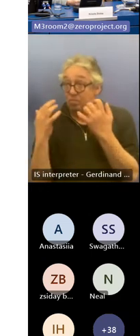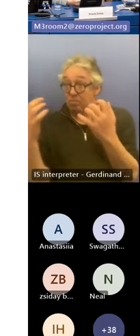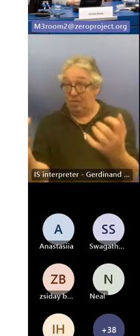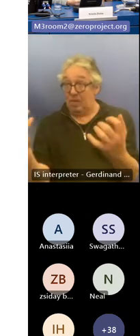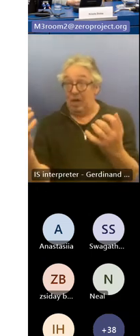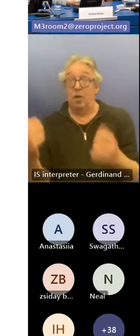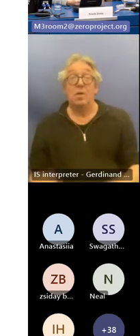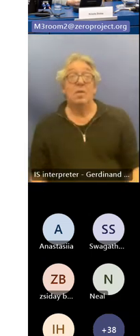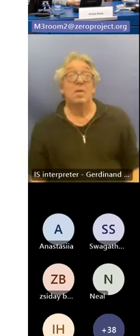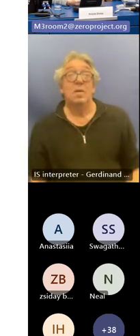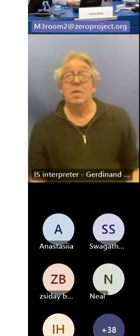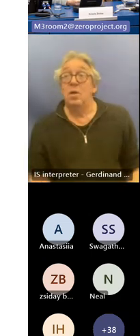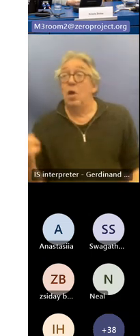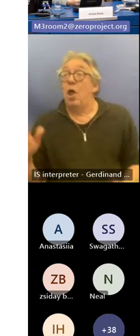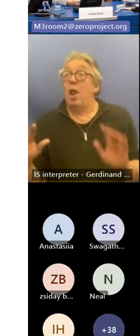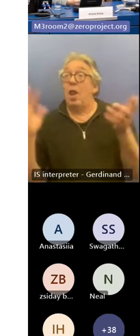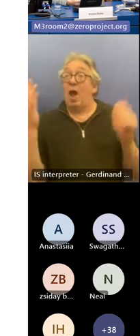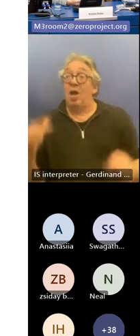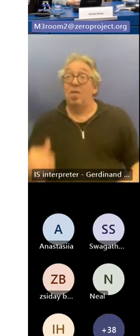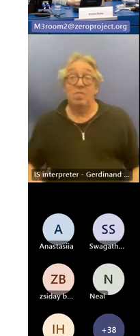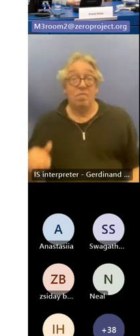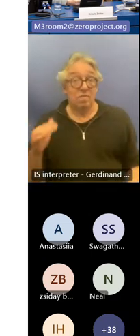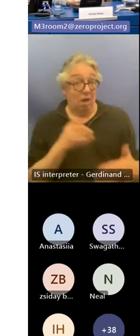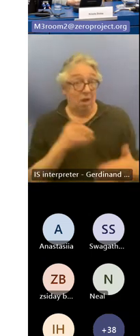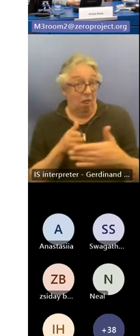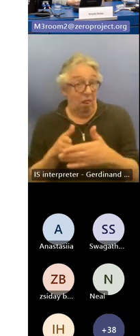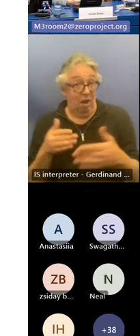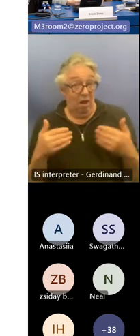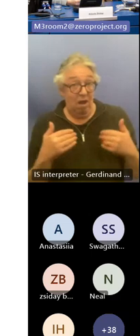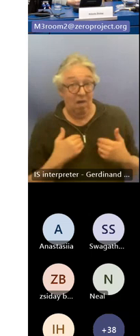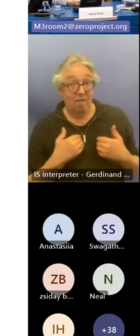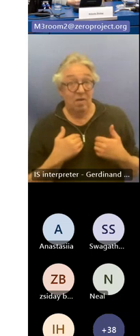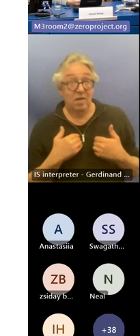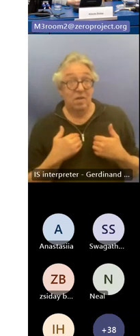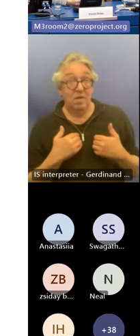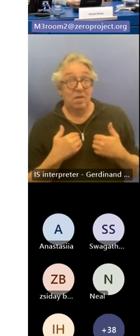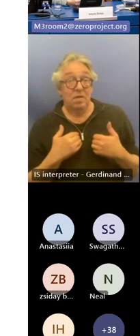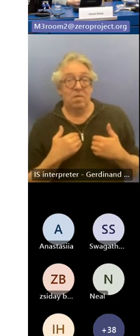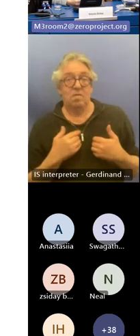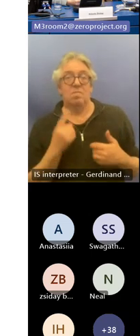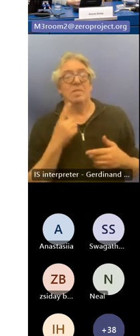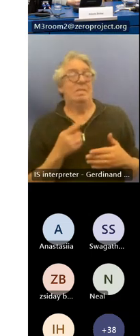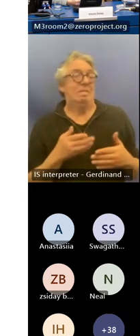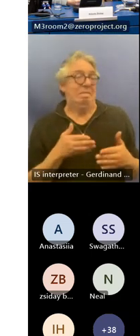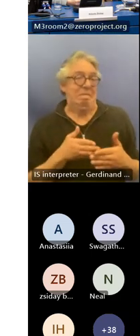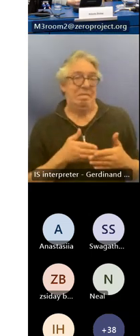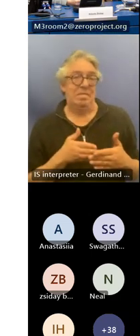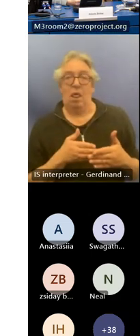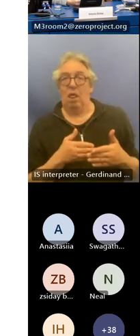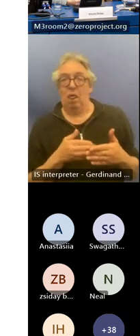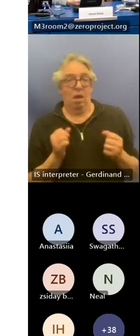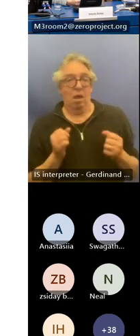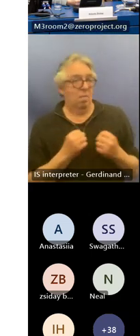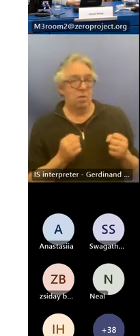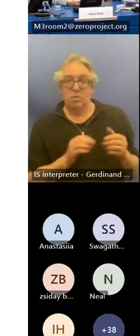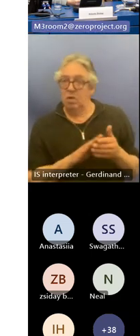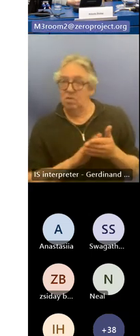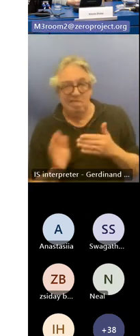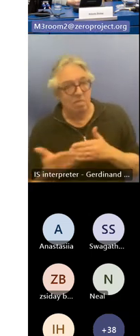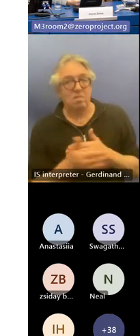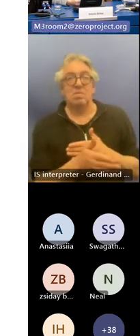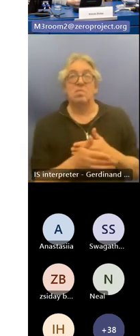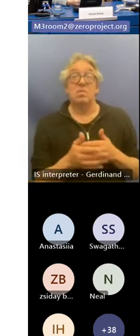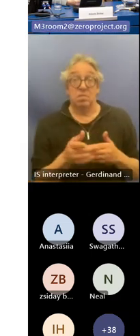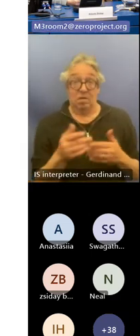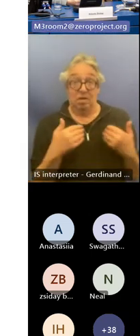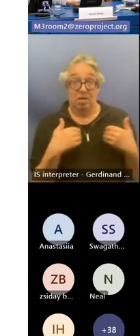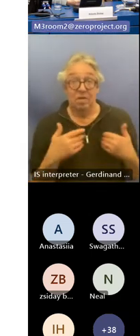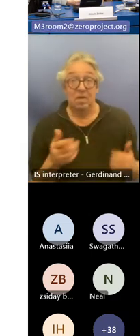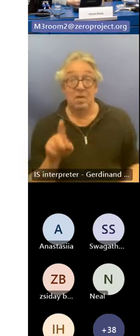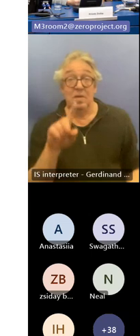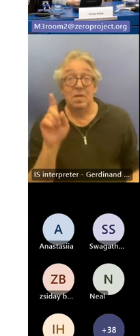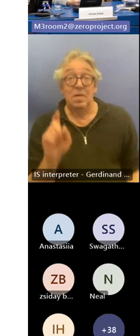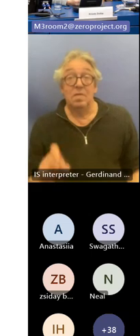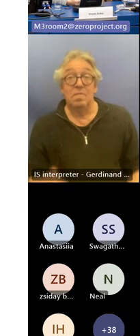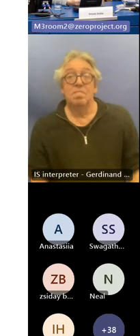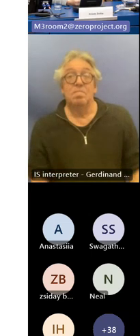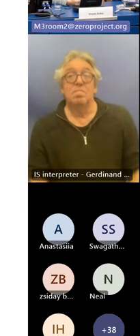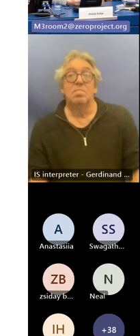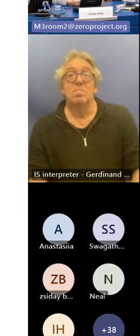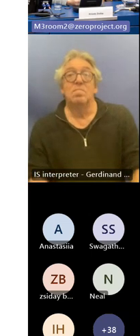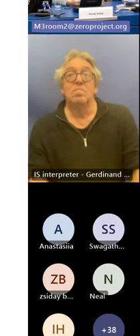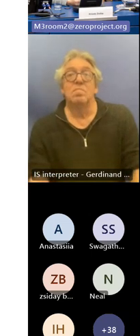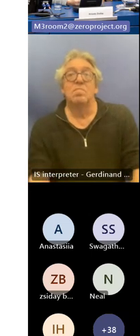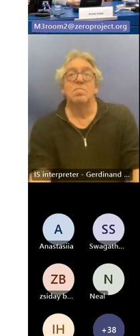life difficulties of any kind, you thought it was difficult to overcome. You can join youth house,